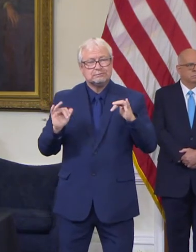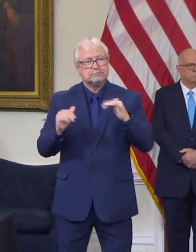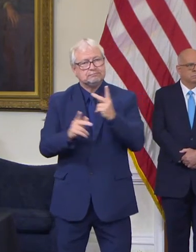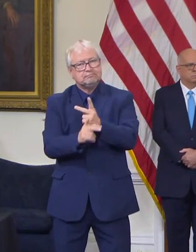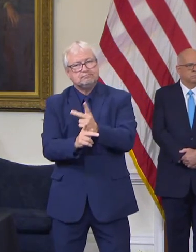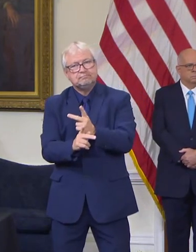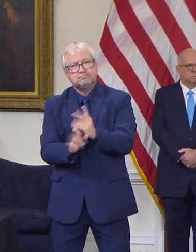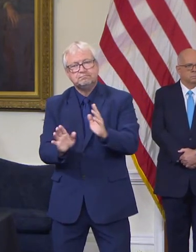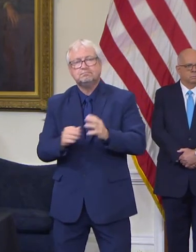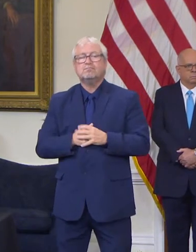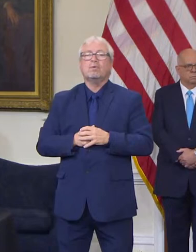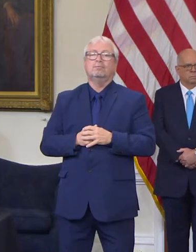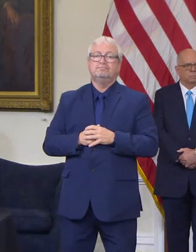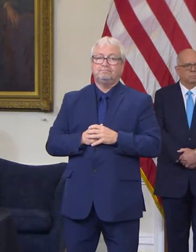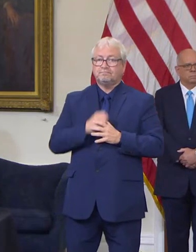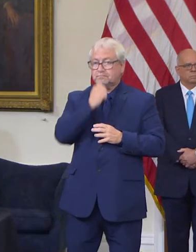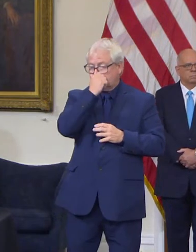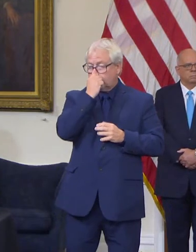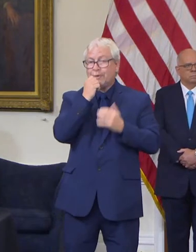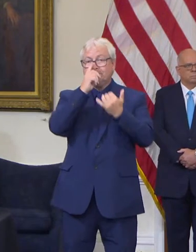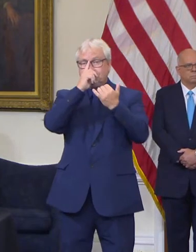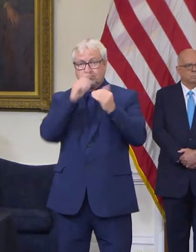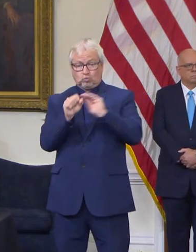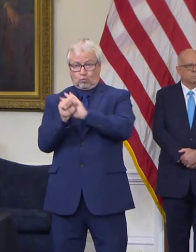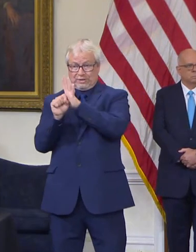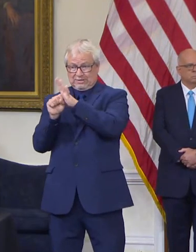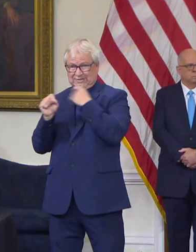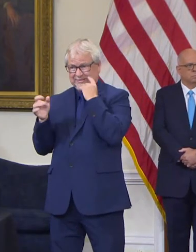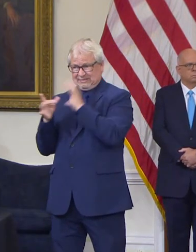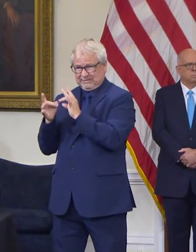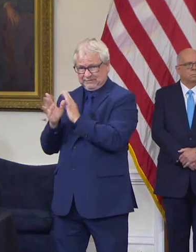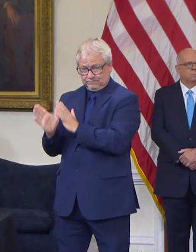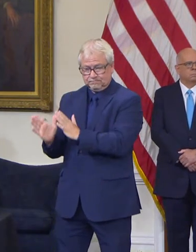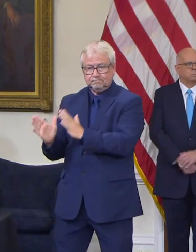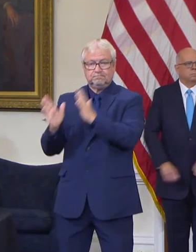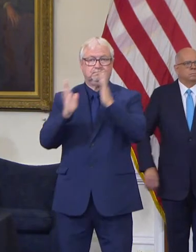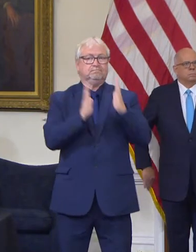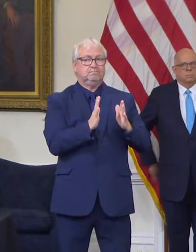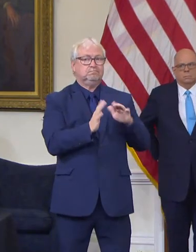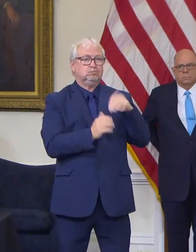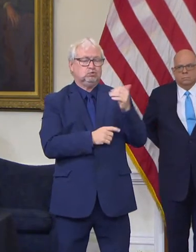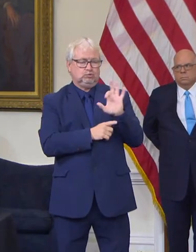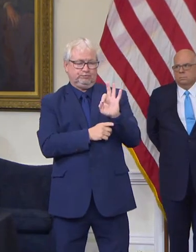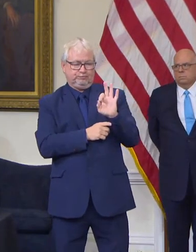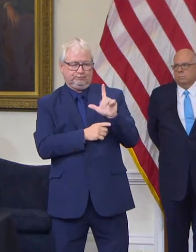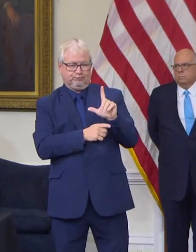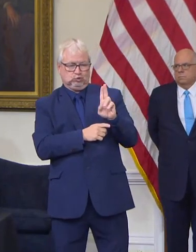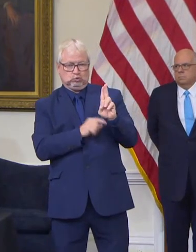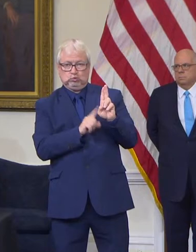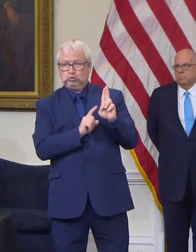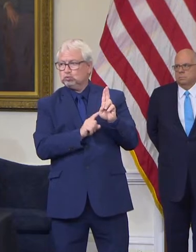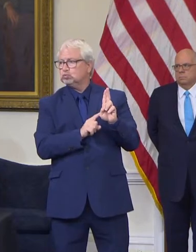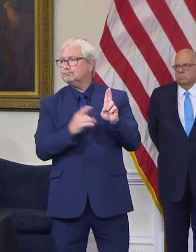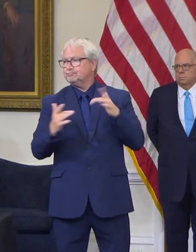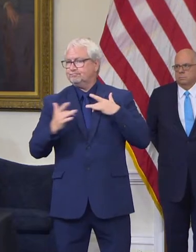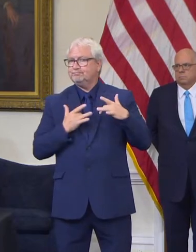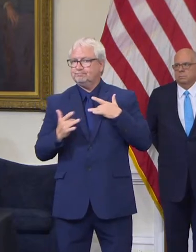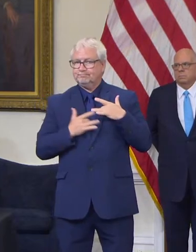Finally last year we were concerned about the potential convergence of a surge in flu season. Fortunately that did not come to fruition.